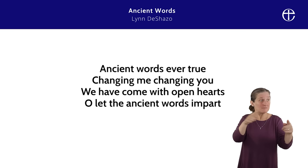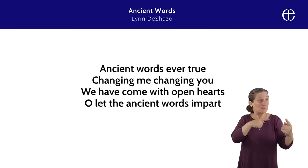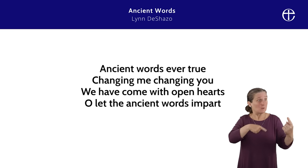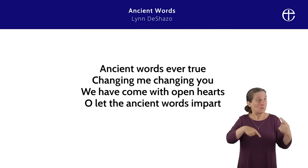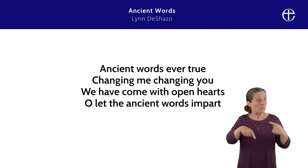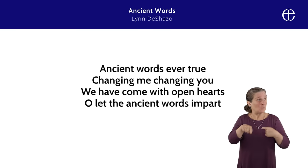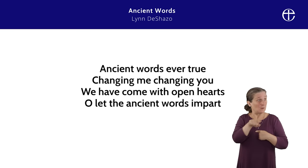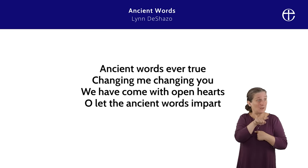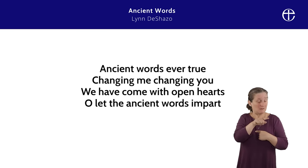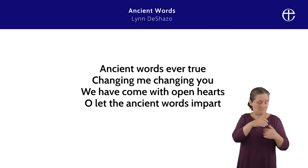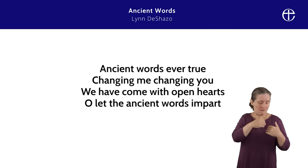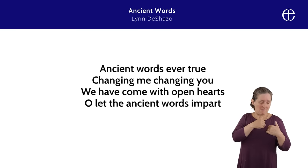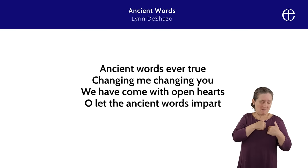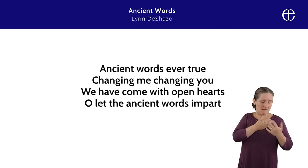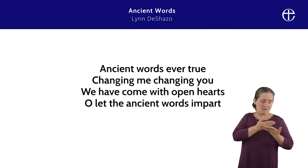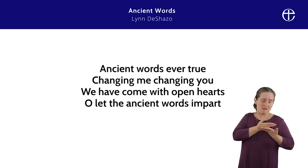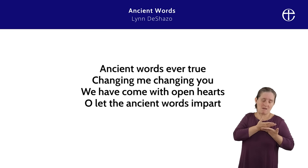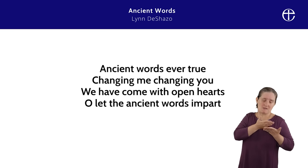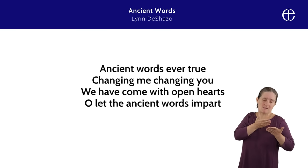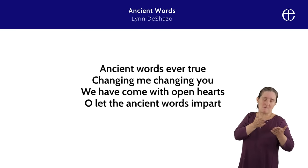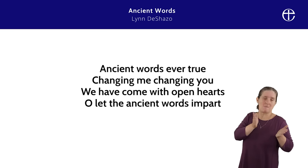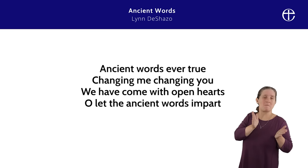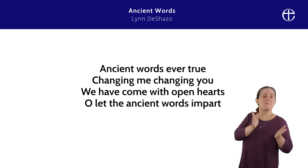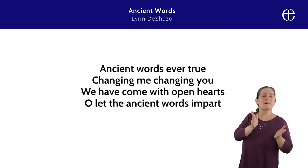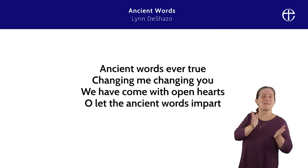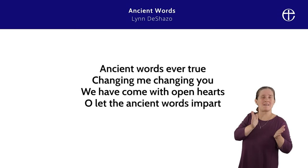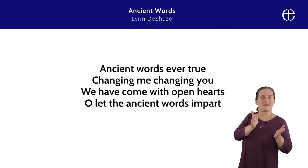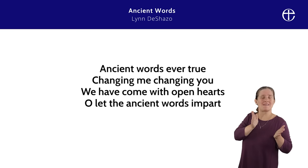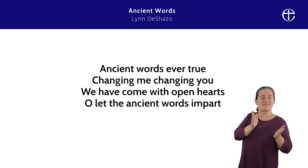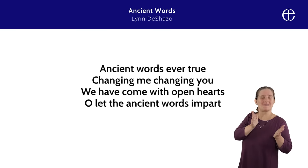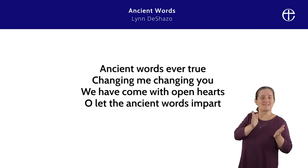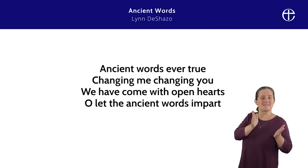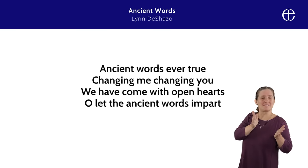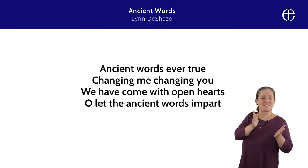We have come with open hearts